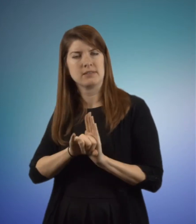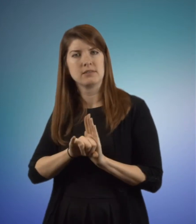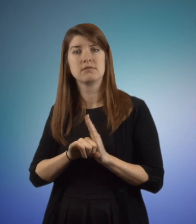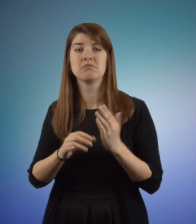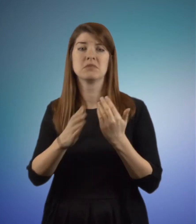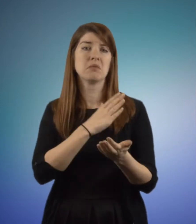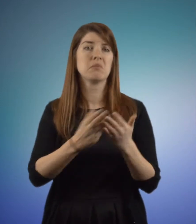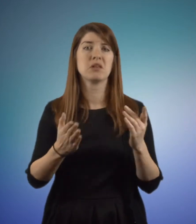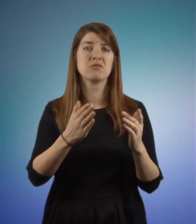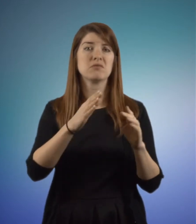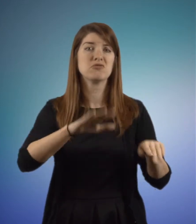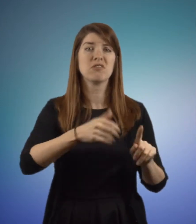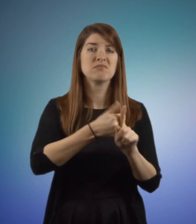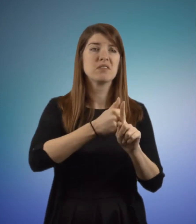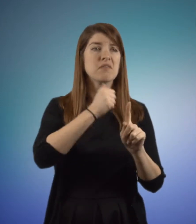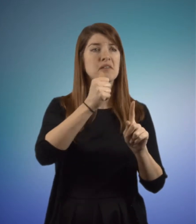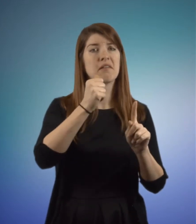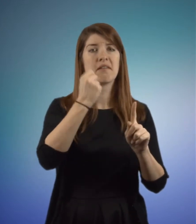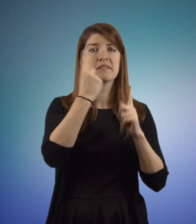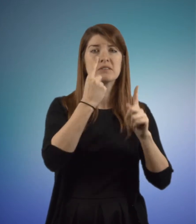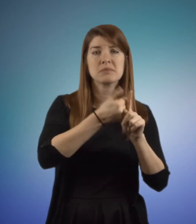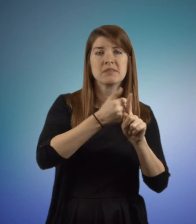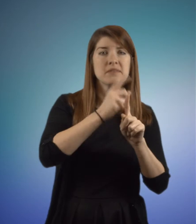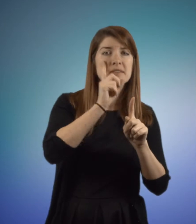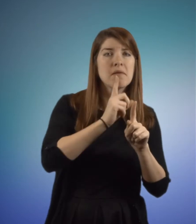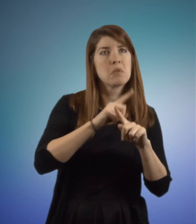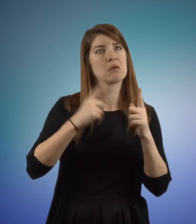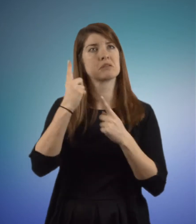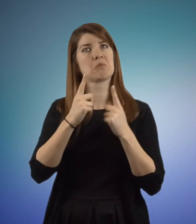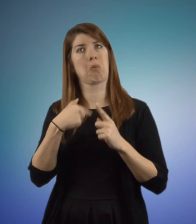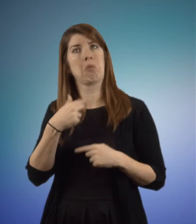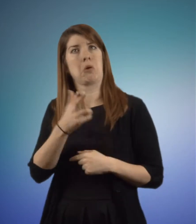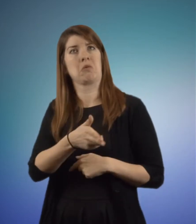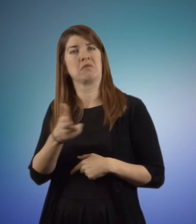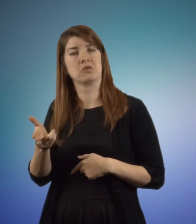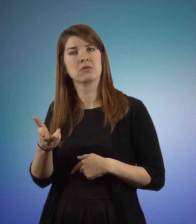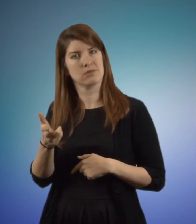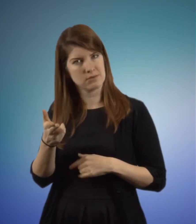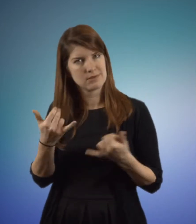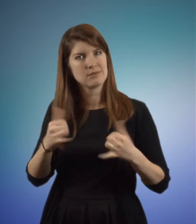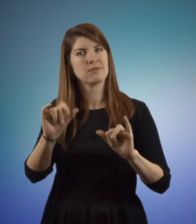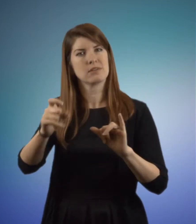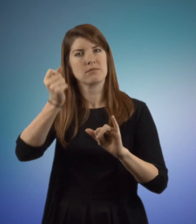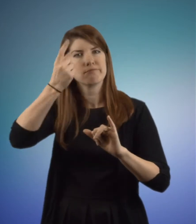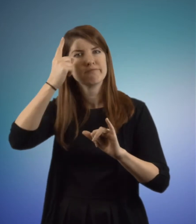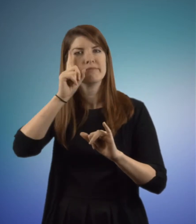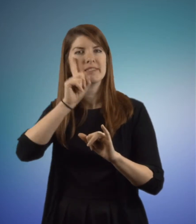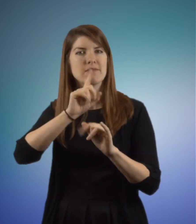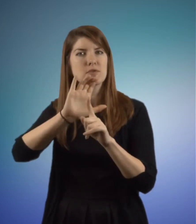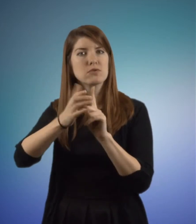If they're hard of hearing and don't consider themselves deaf, they really need to understand deaf culture because, indeed, that may change.